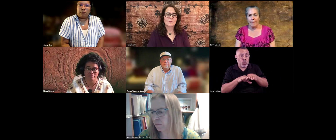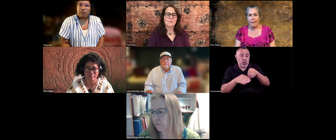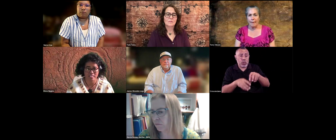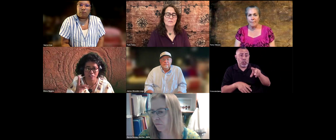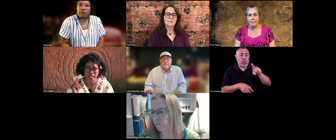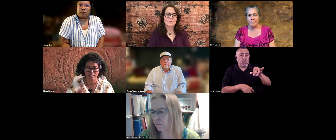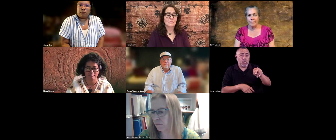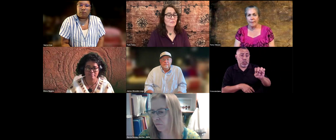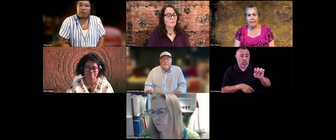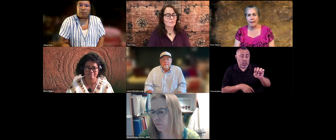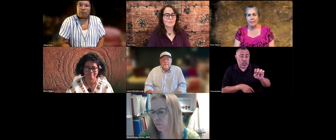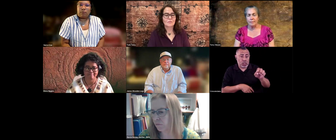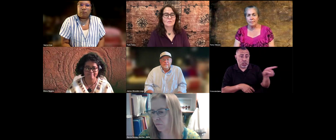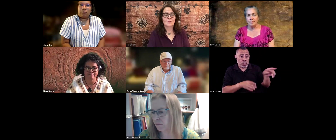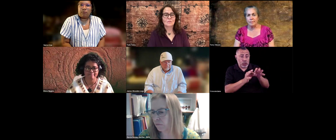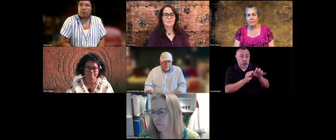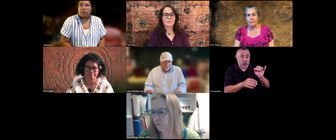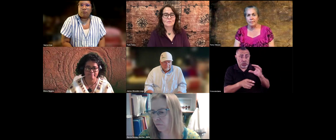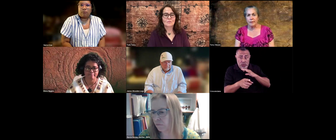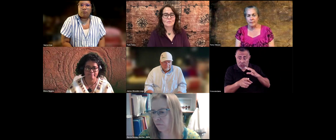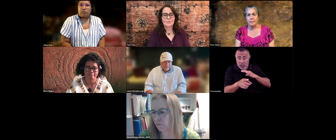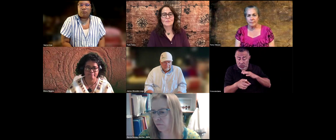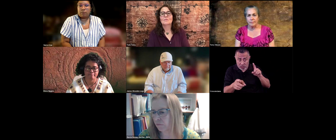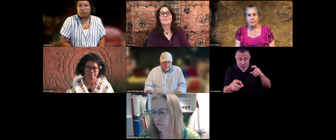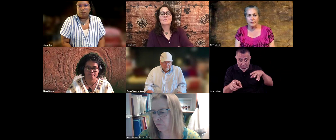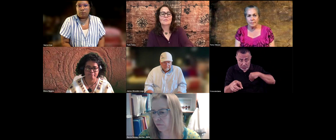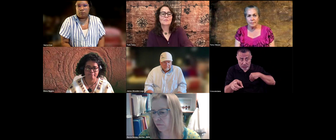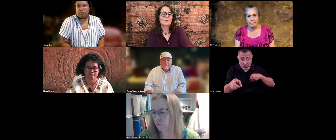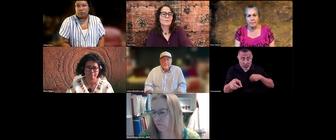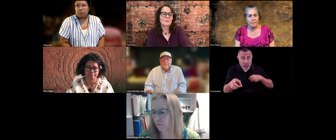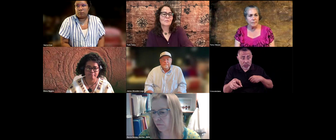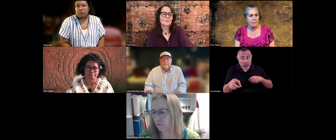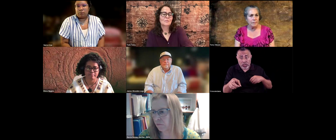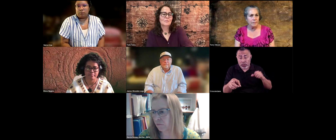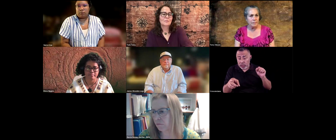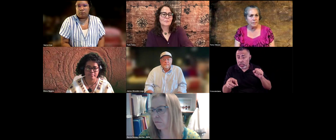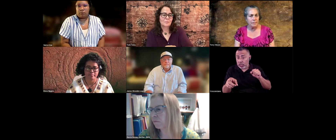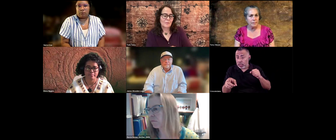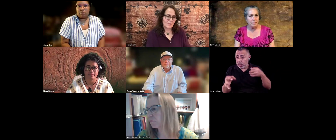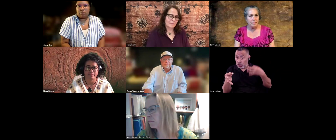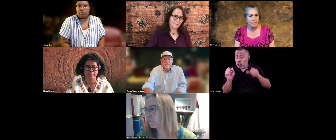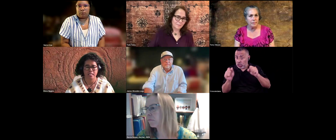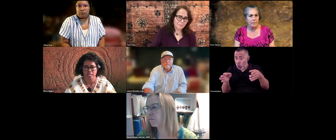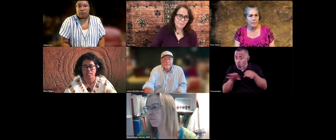Is that okay? Yes.